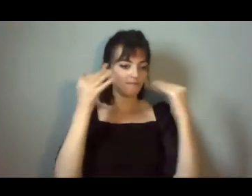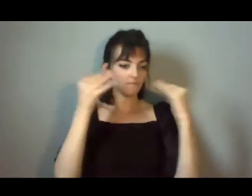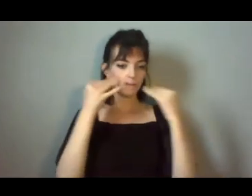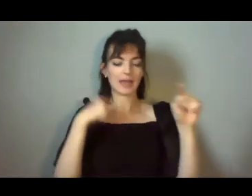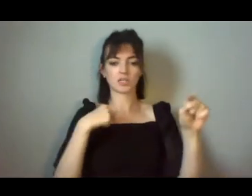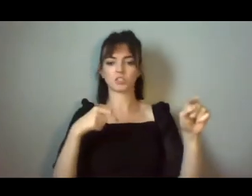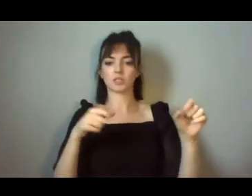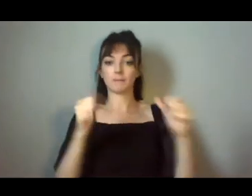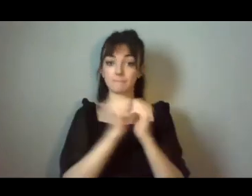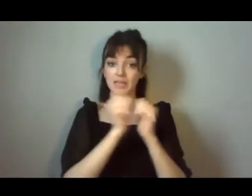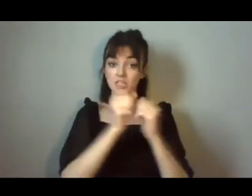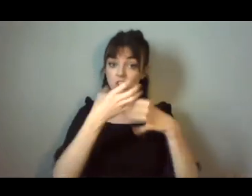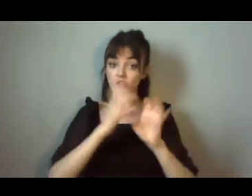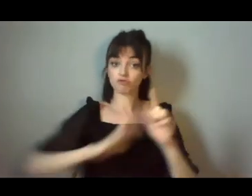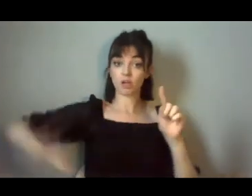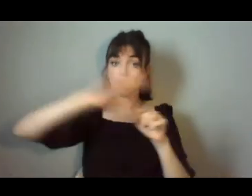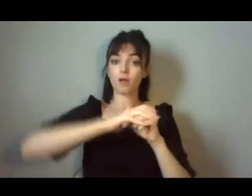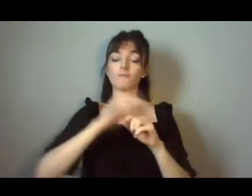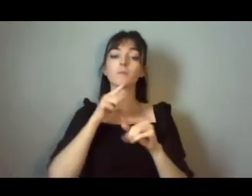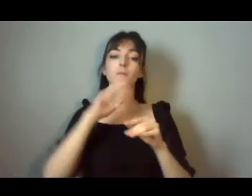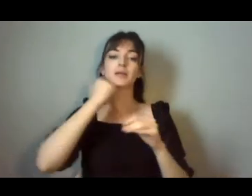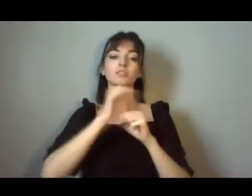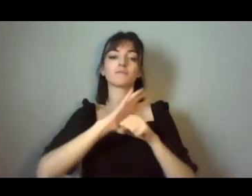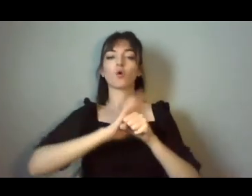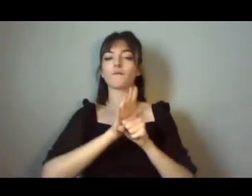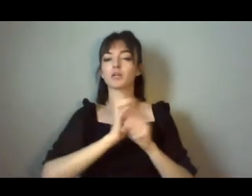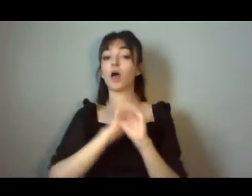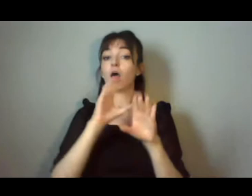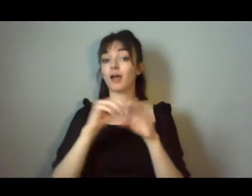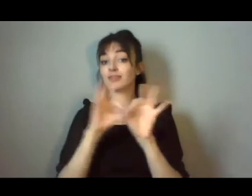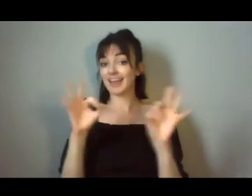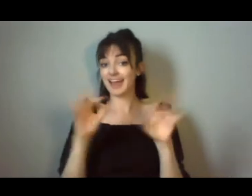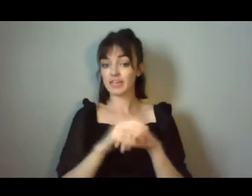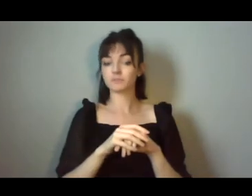over the country and then with COVID, all of those moved online. So we have engaged with probably